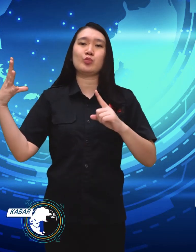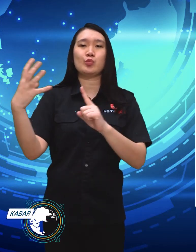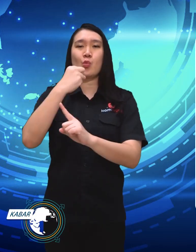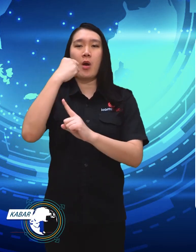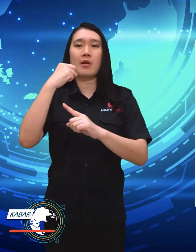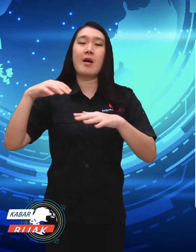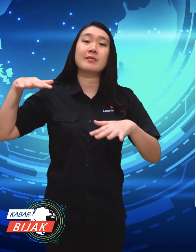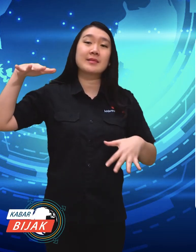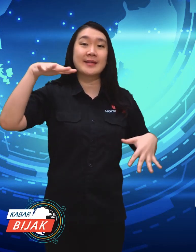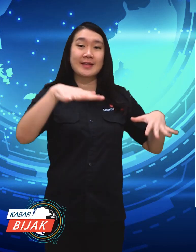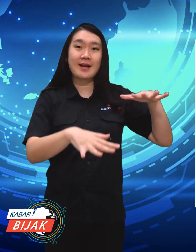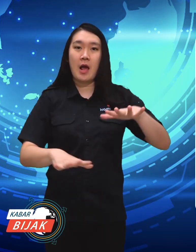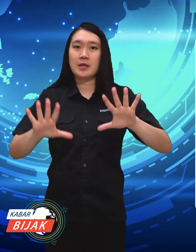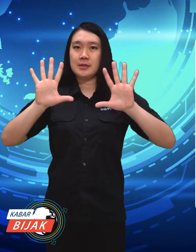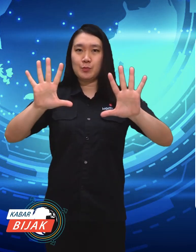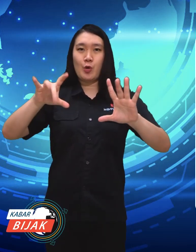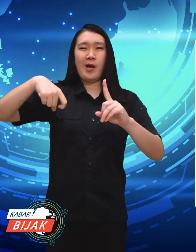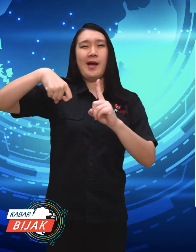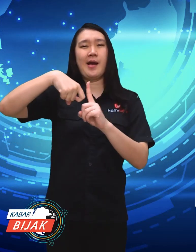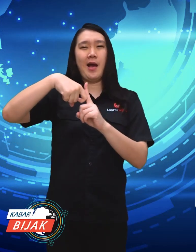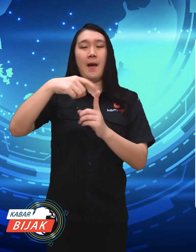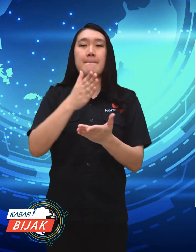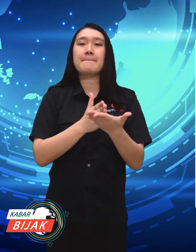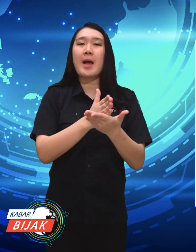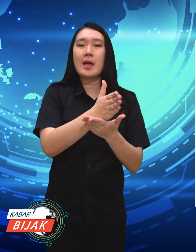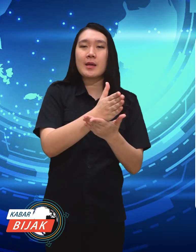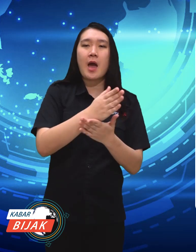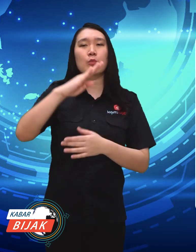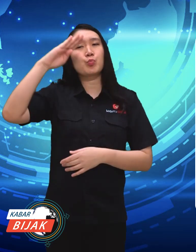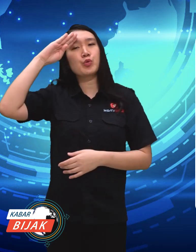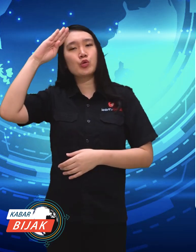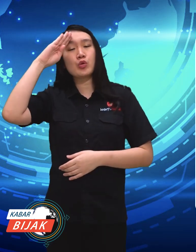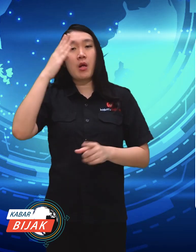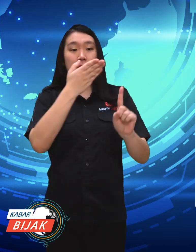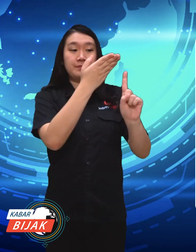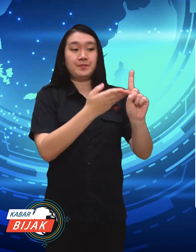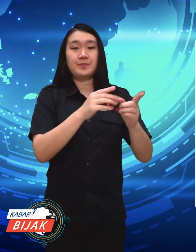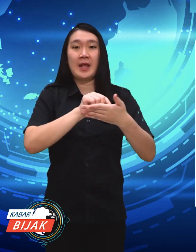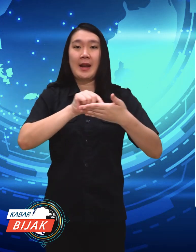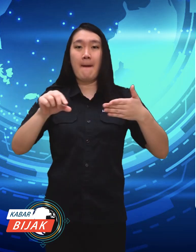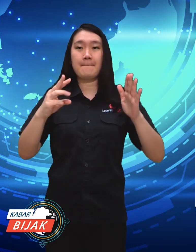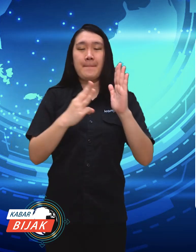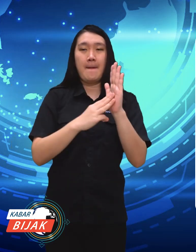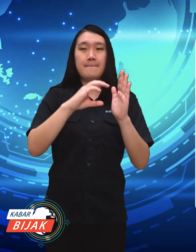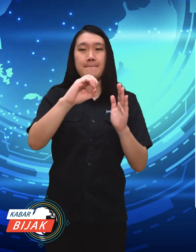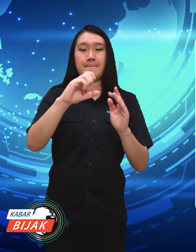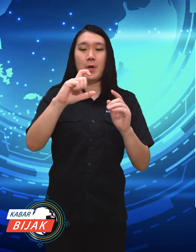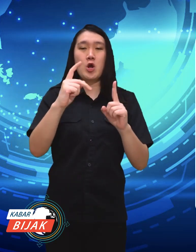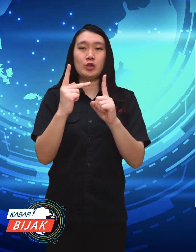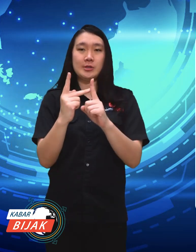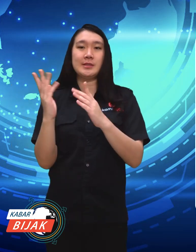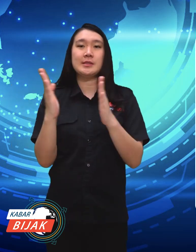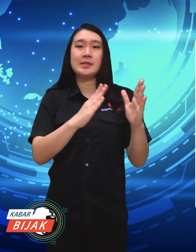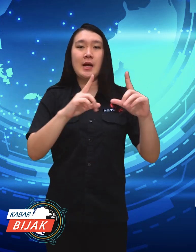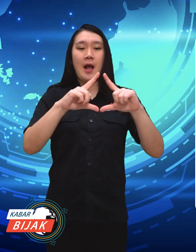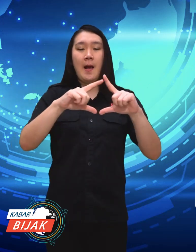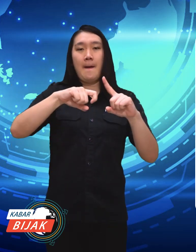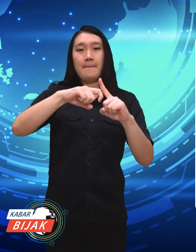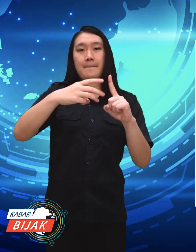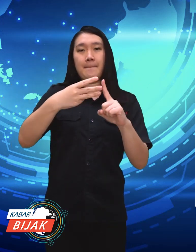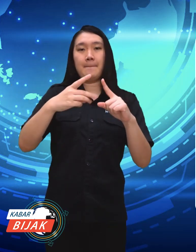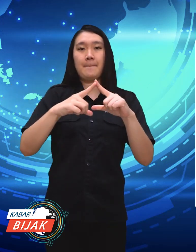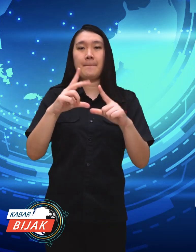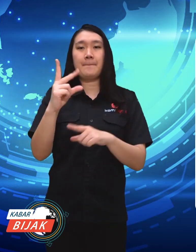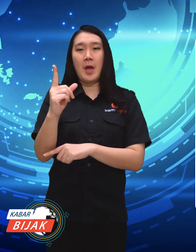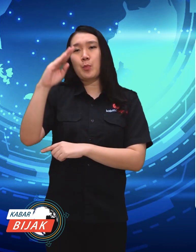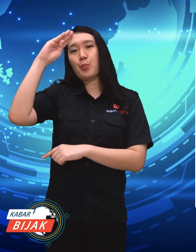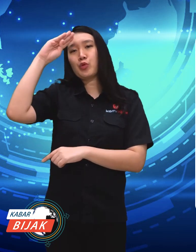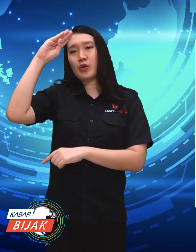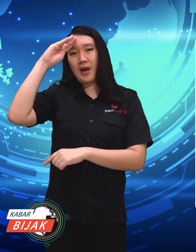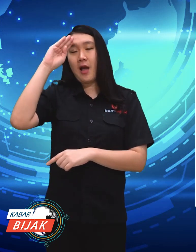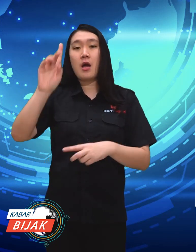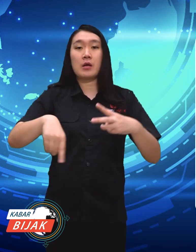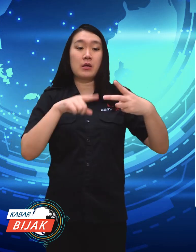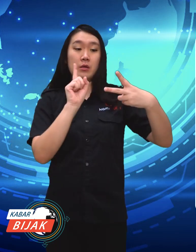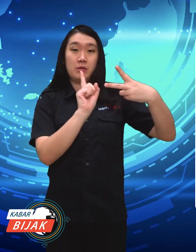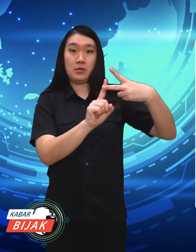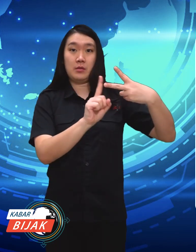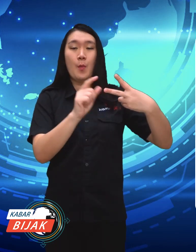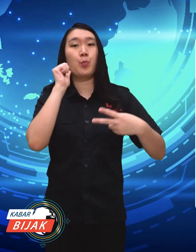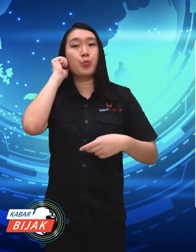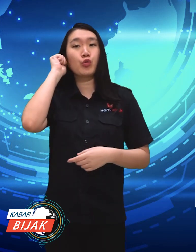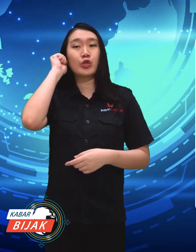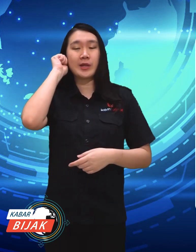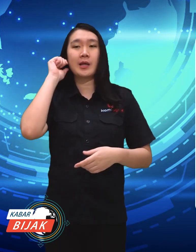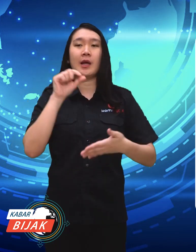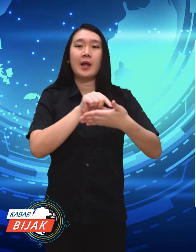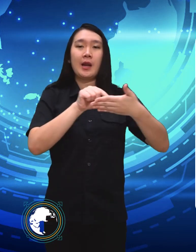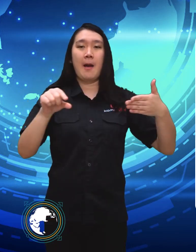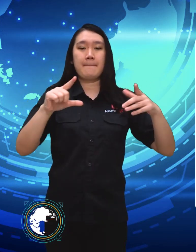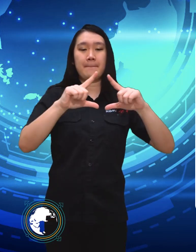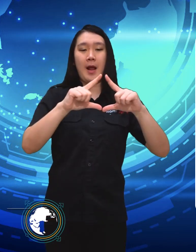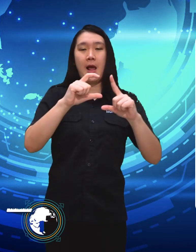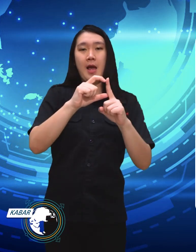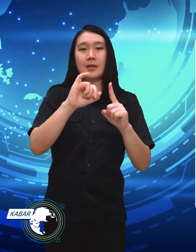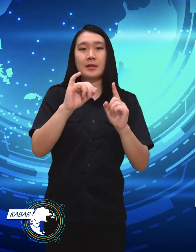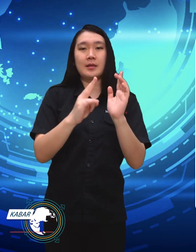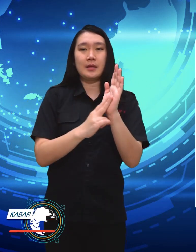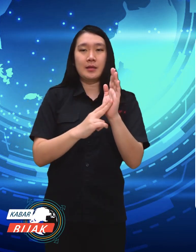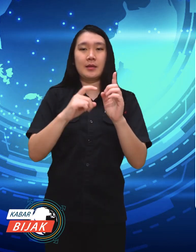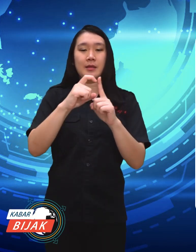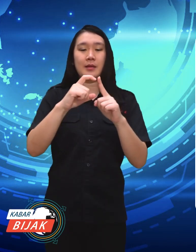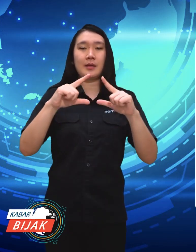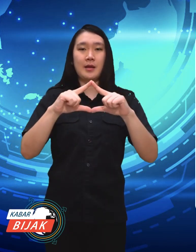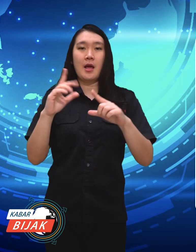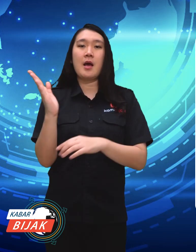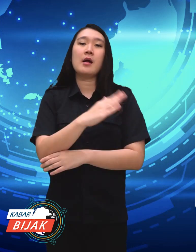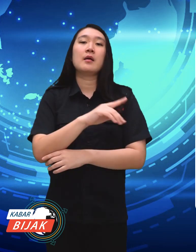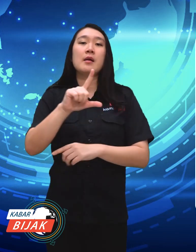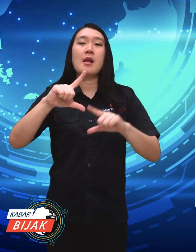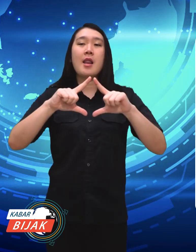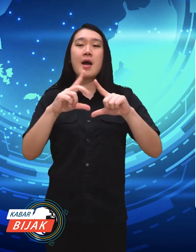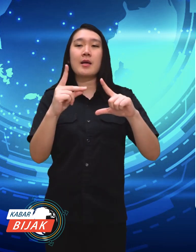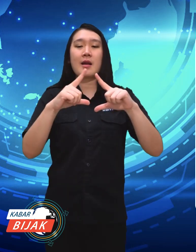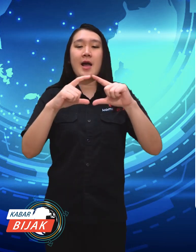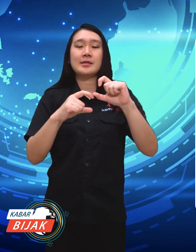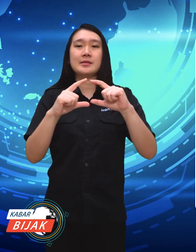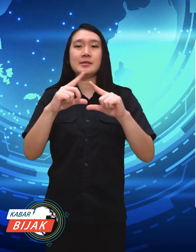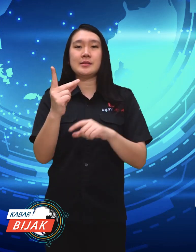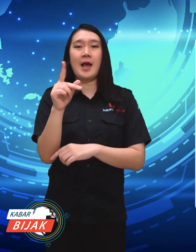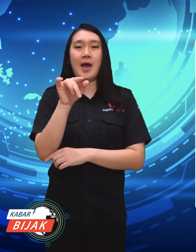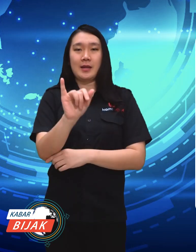by winning the Men's 10K swimming number, Moch Akbar Putra and the daughter, Adinda Larasari.